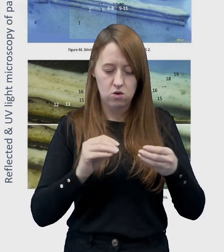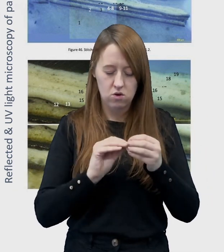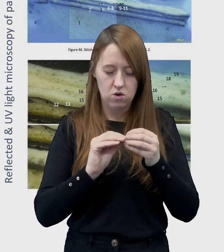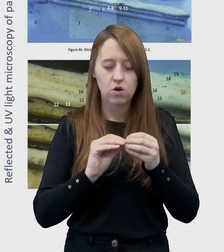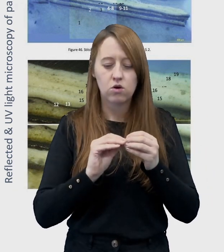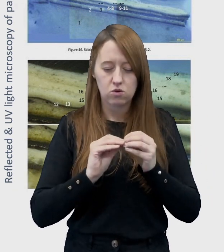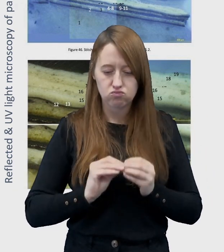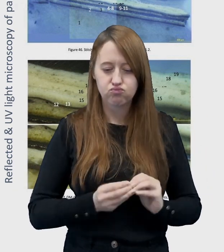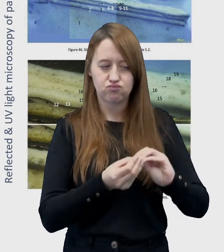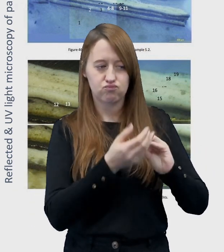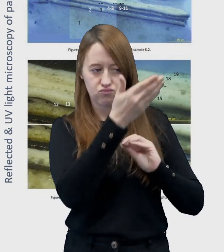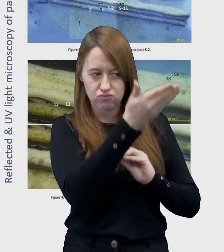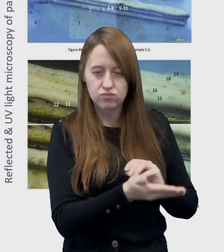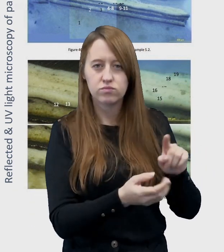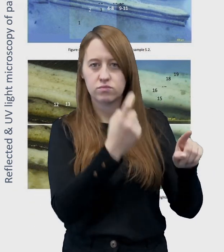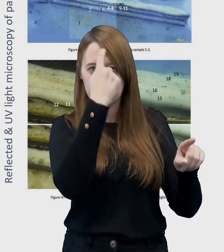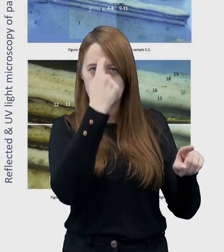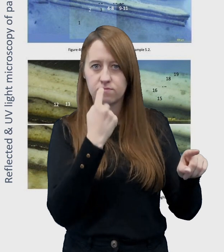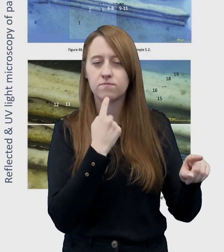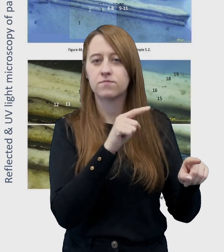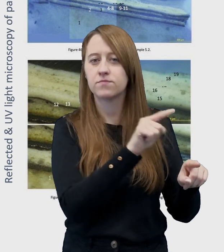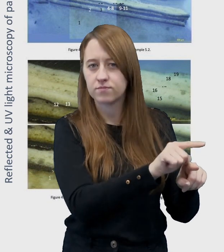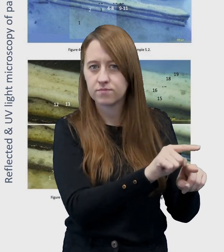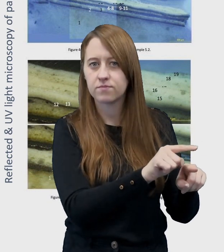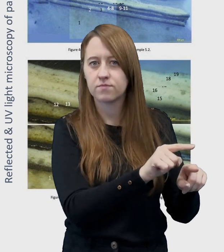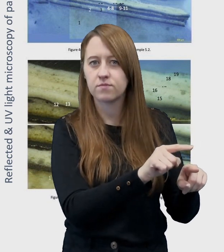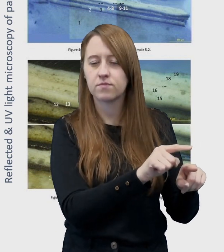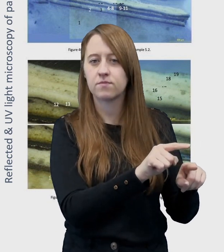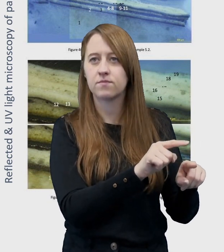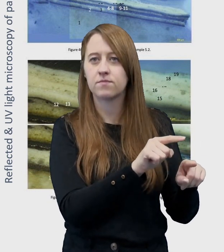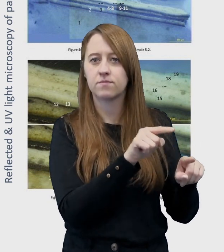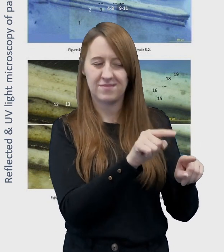that this cast had, we were able to corroborate certain events in